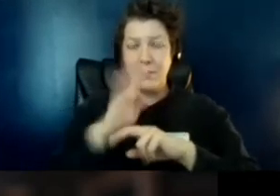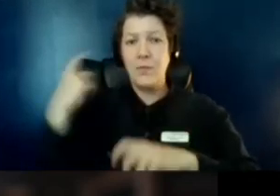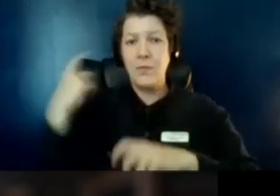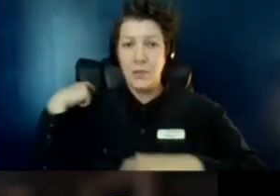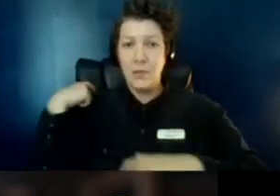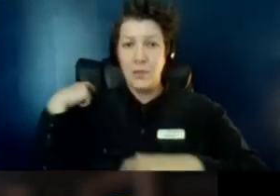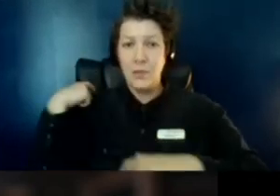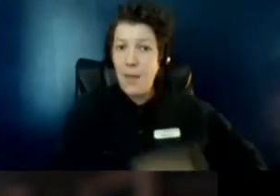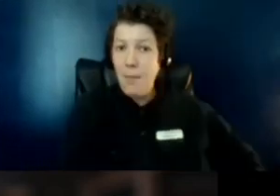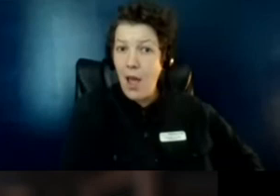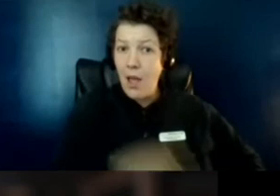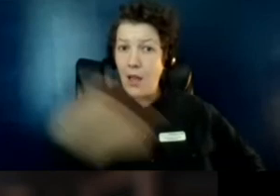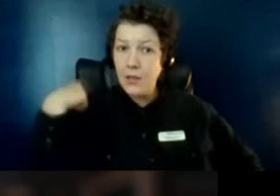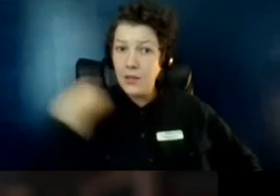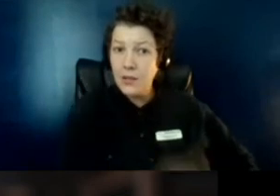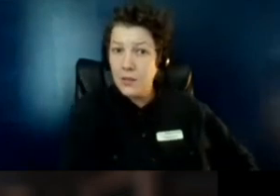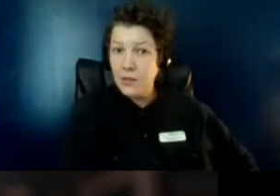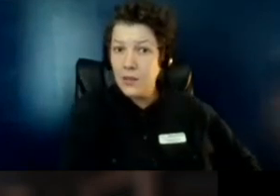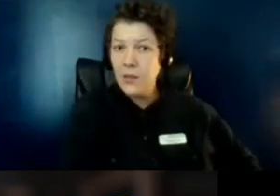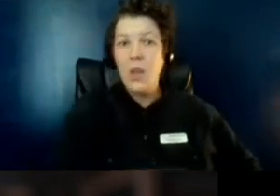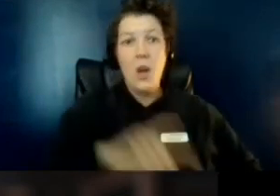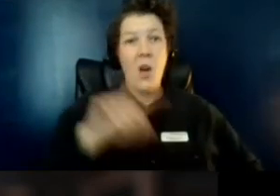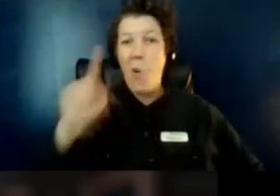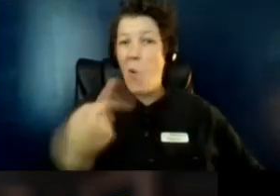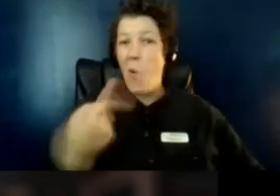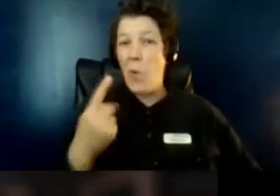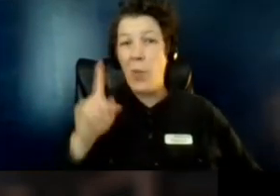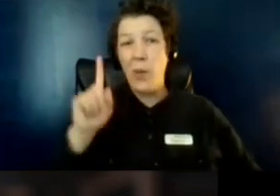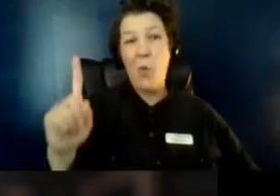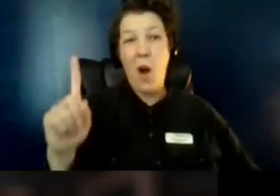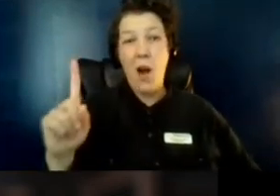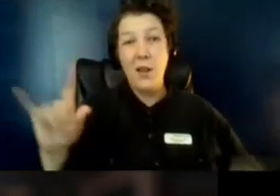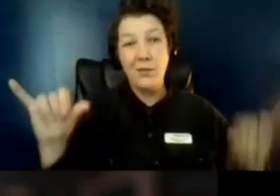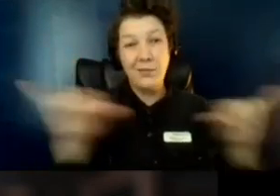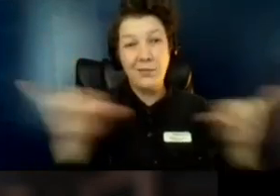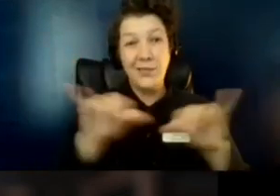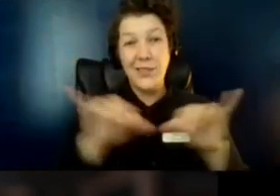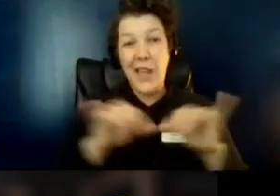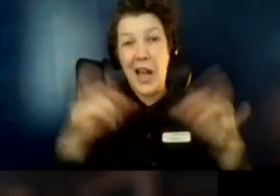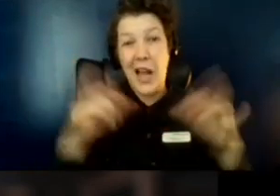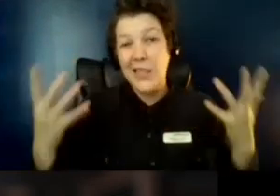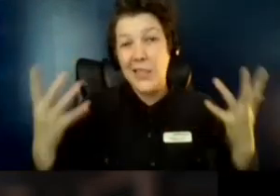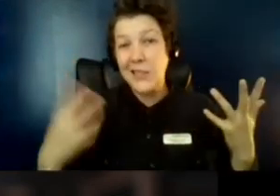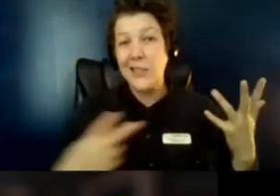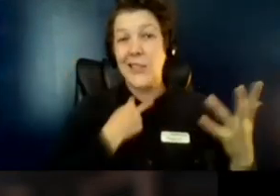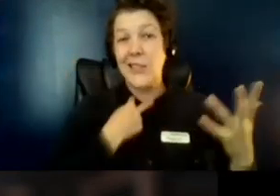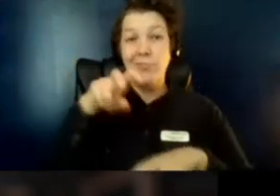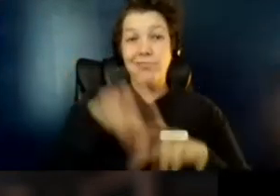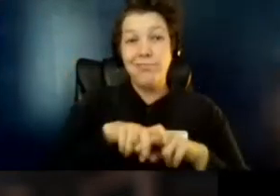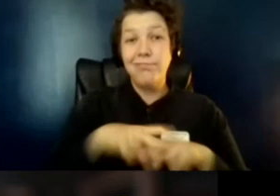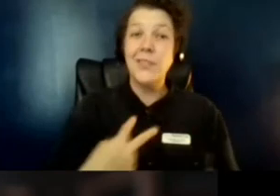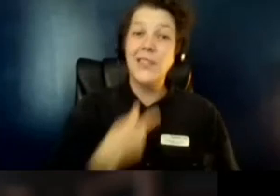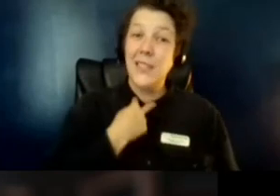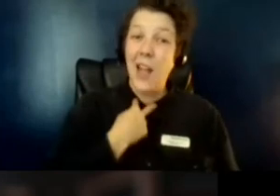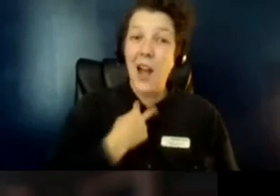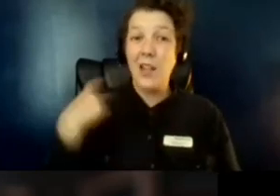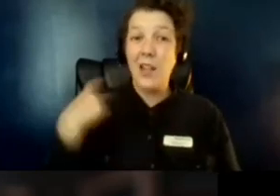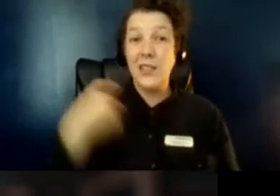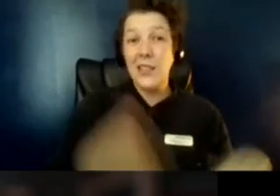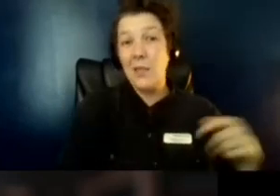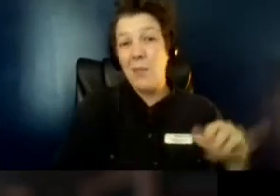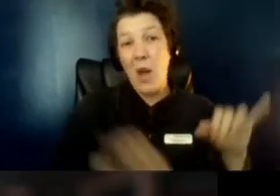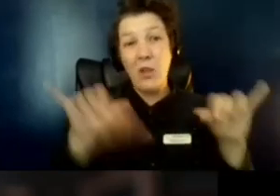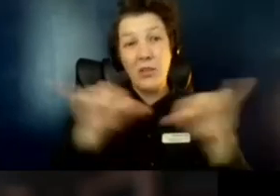leg length, none of us would buy that car. It's because of that adaptability of the vehicle